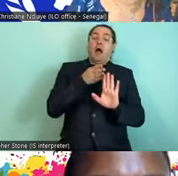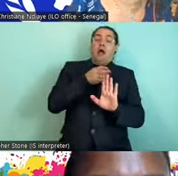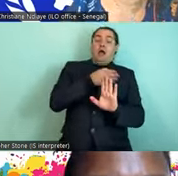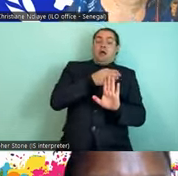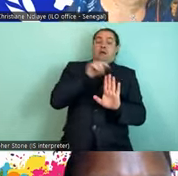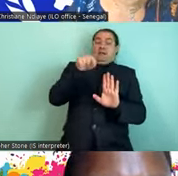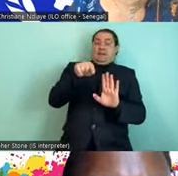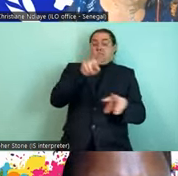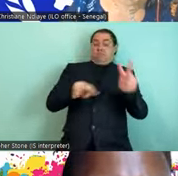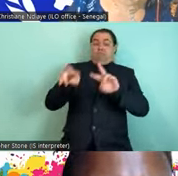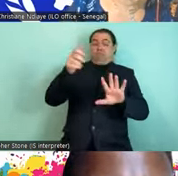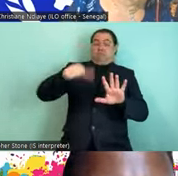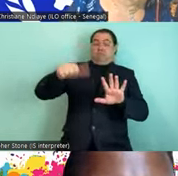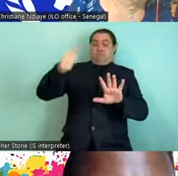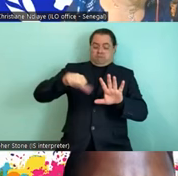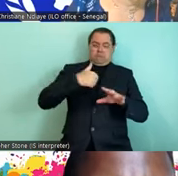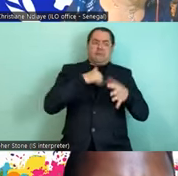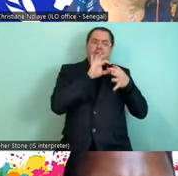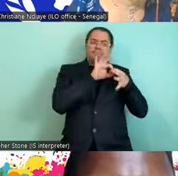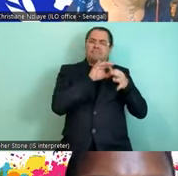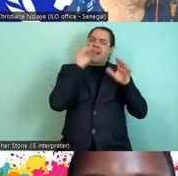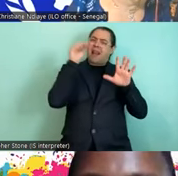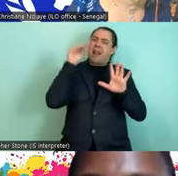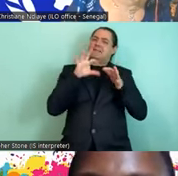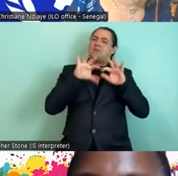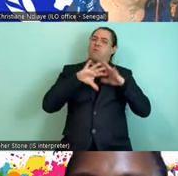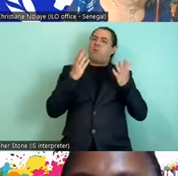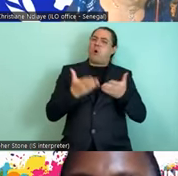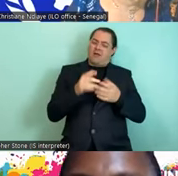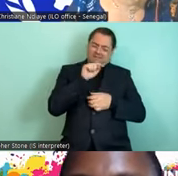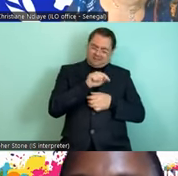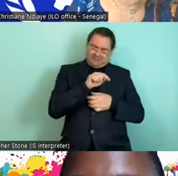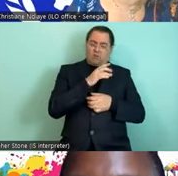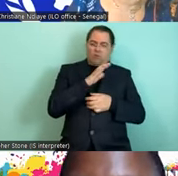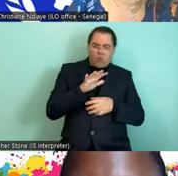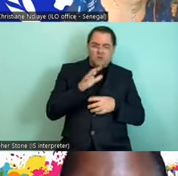accessibility audit we partnered with light for the one to carry out disability awareness